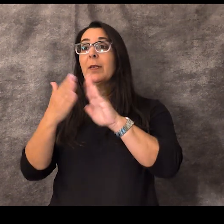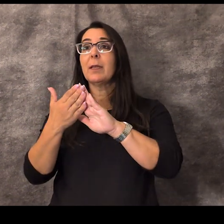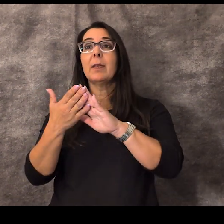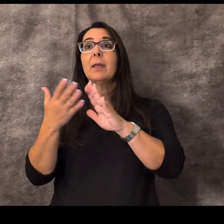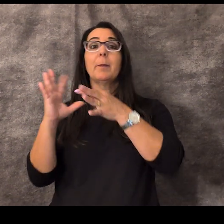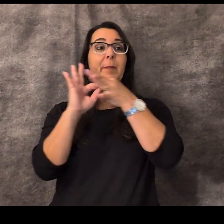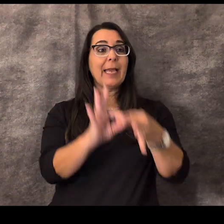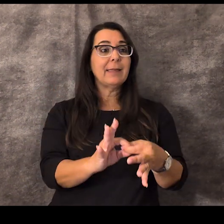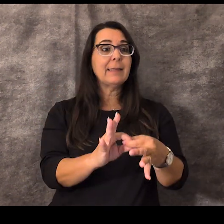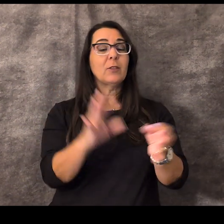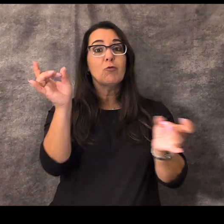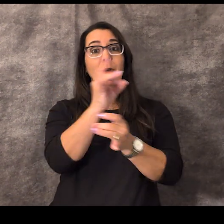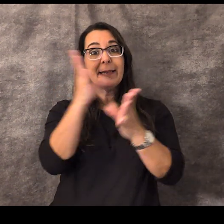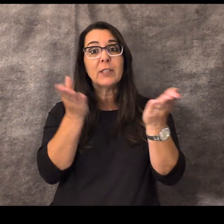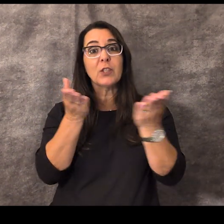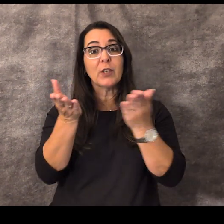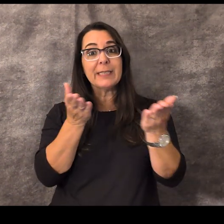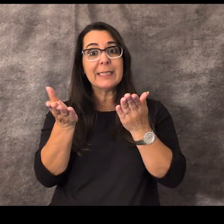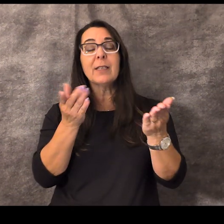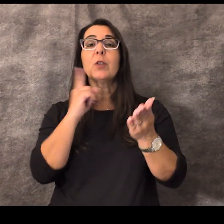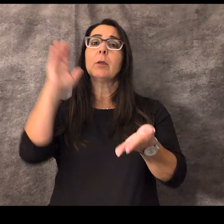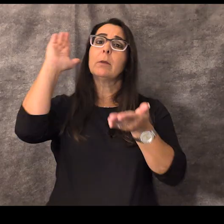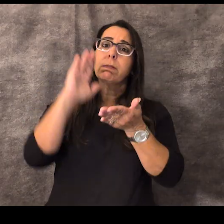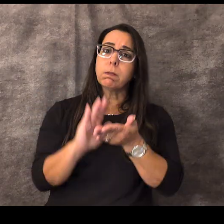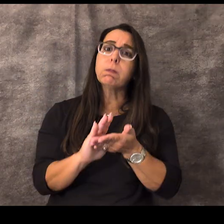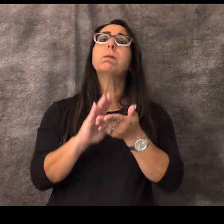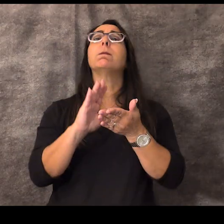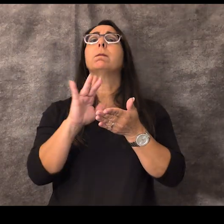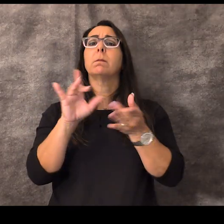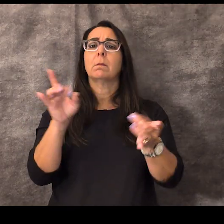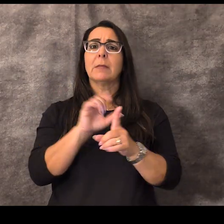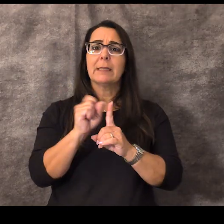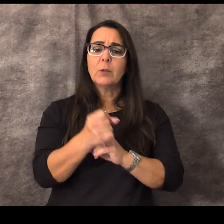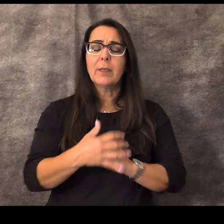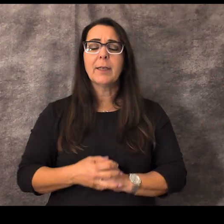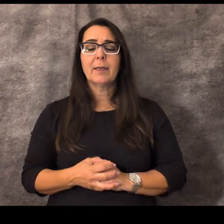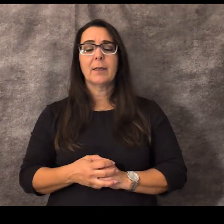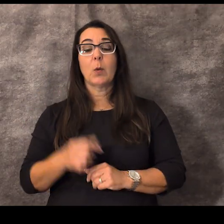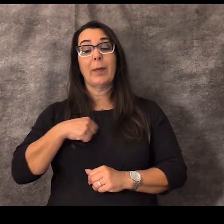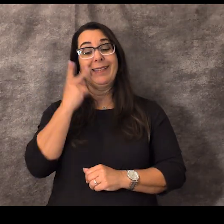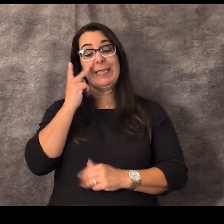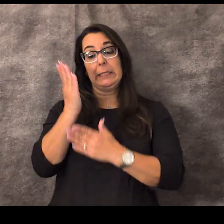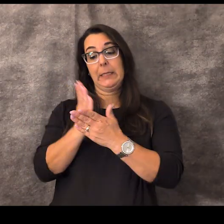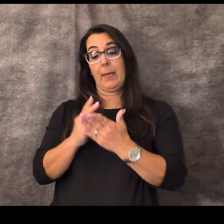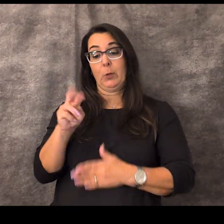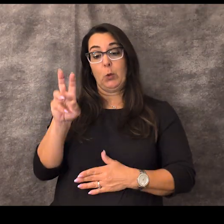crisis services, de-escalation, that sort of thing. And we were also seeing some news, reports where people with mental health